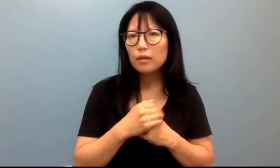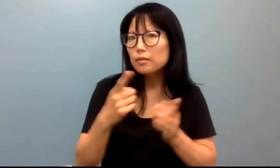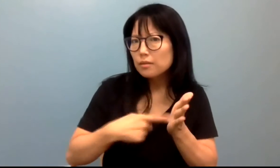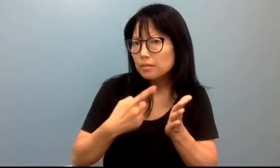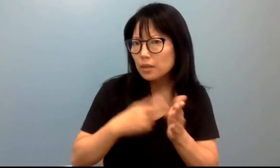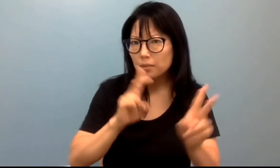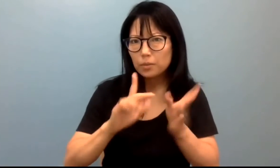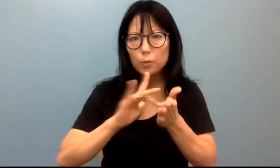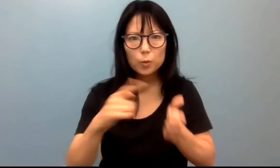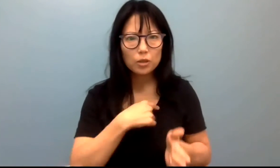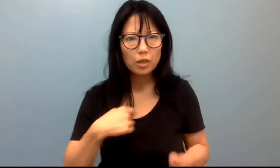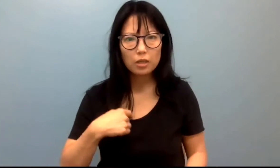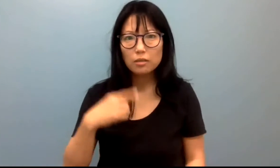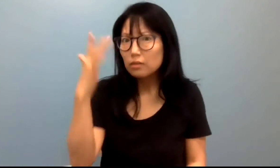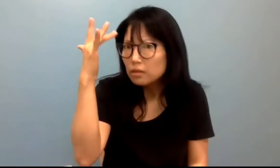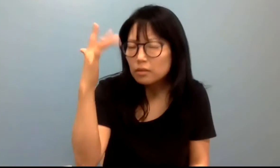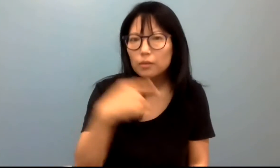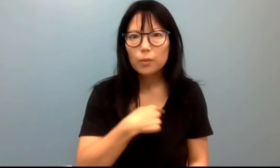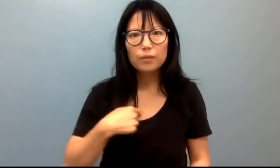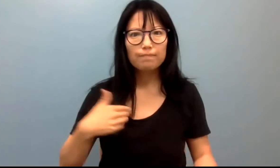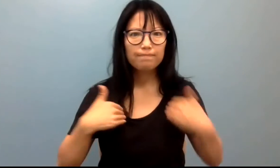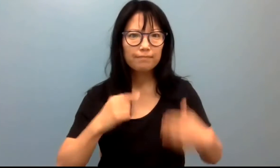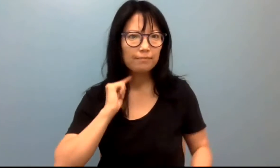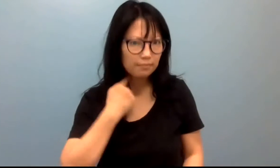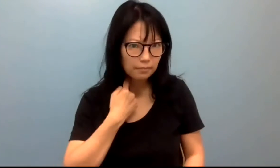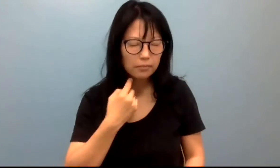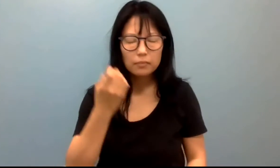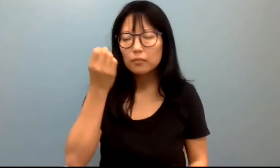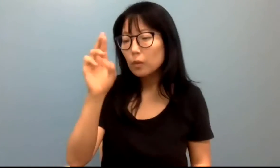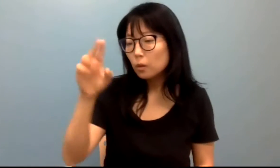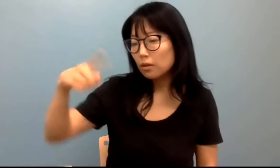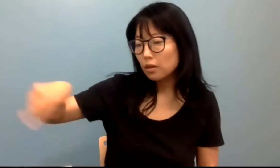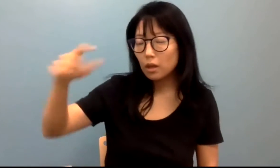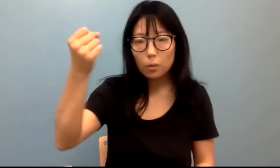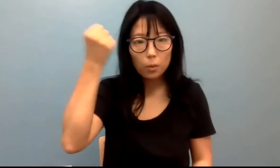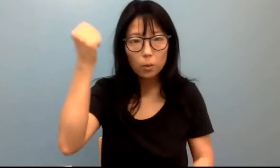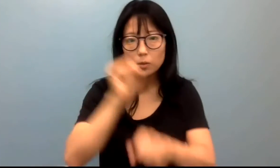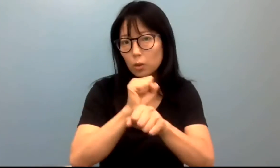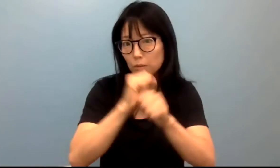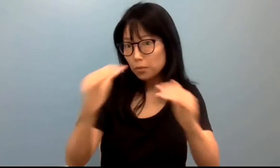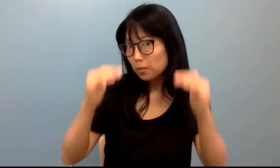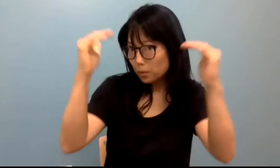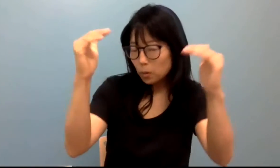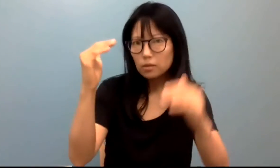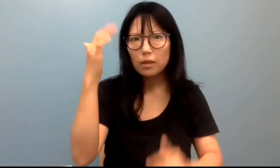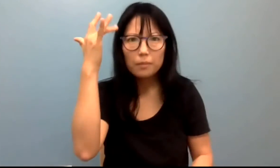Sometimes people are rude to us about our accents, or withhold promotions because